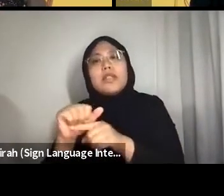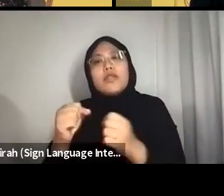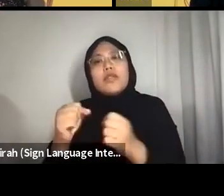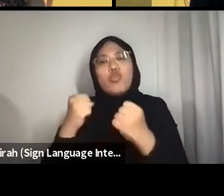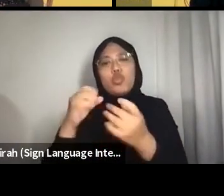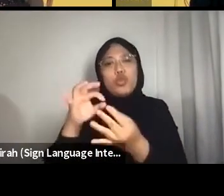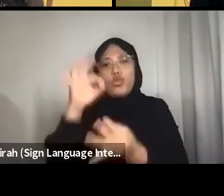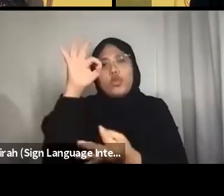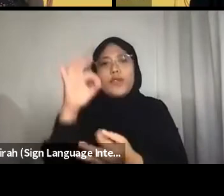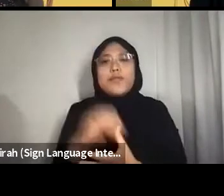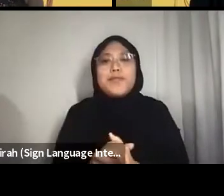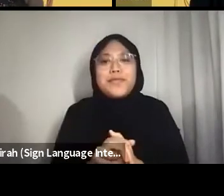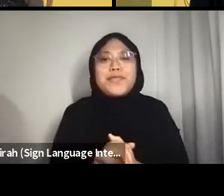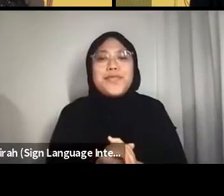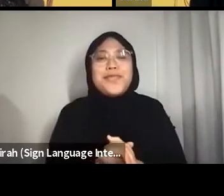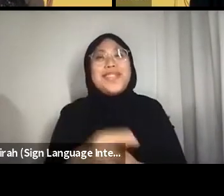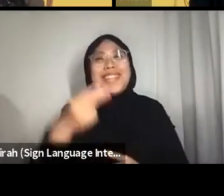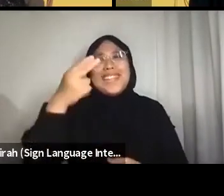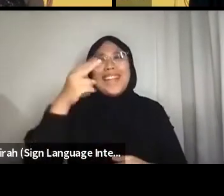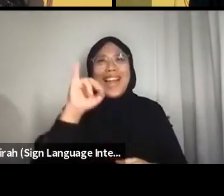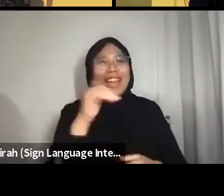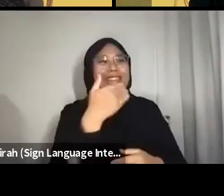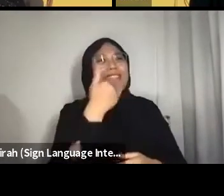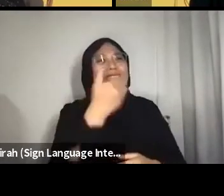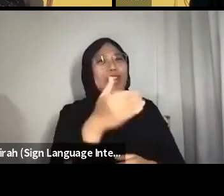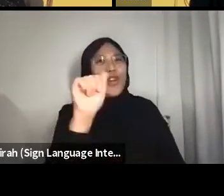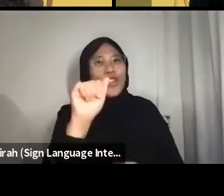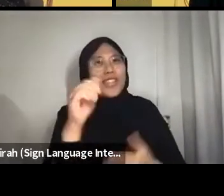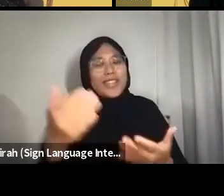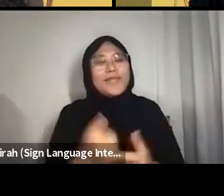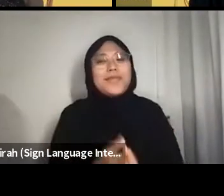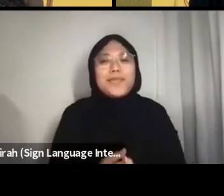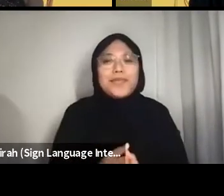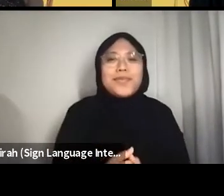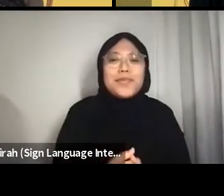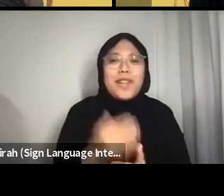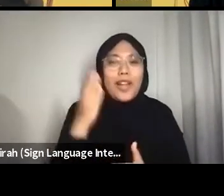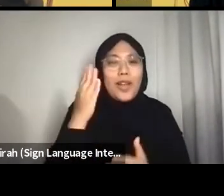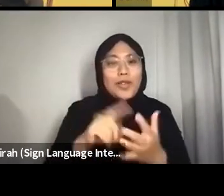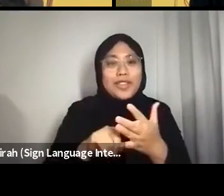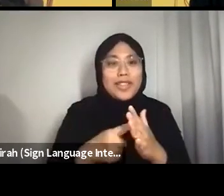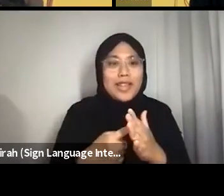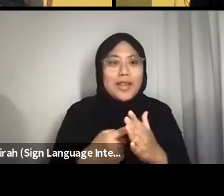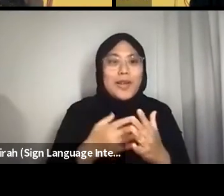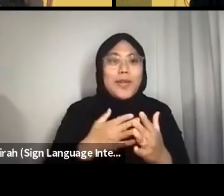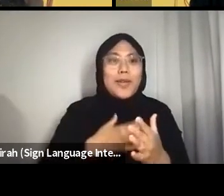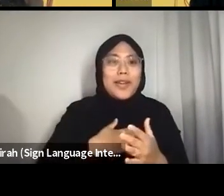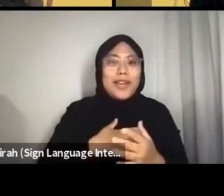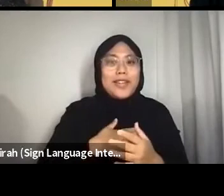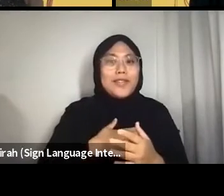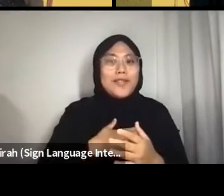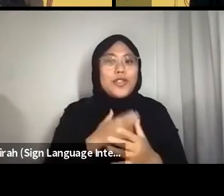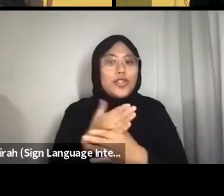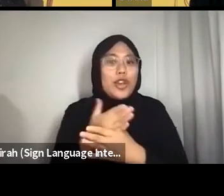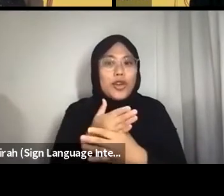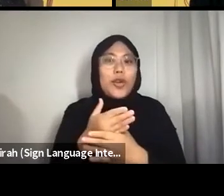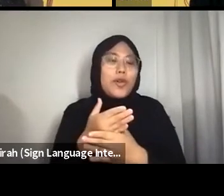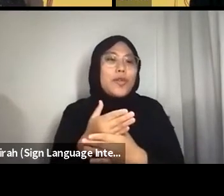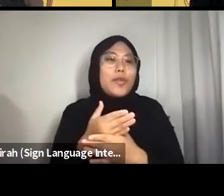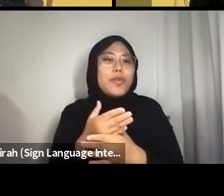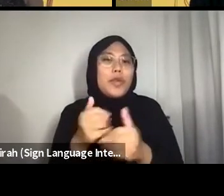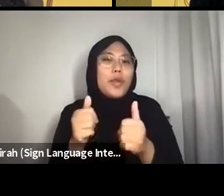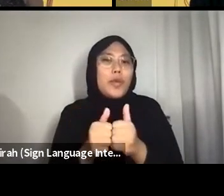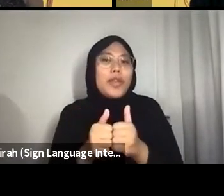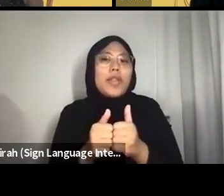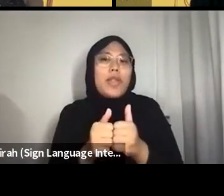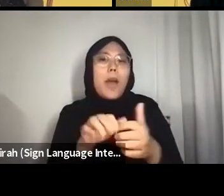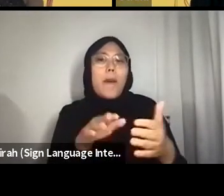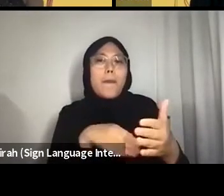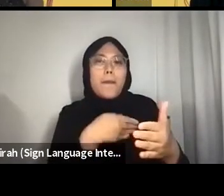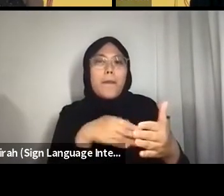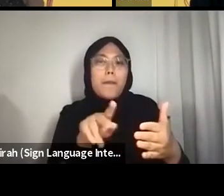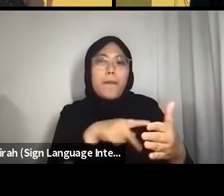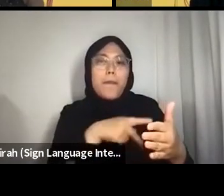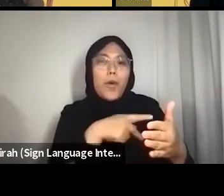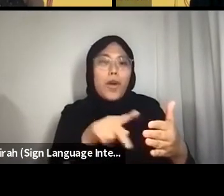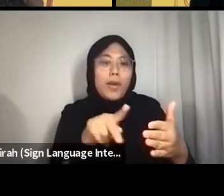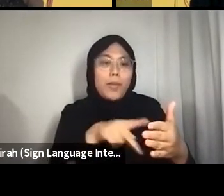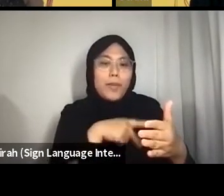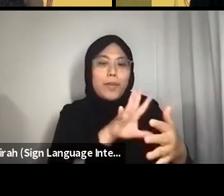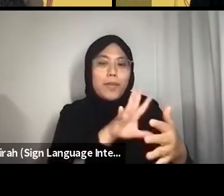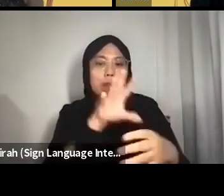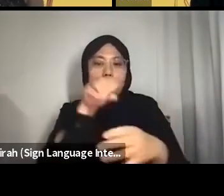Thank you Angelia. I’ll start my sharing with the poem that is part of the essay, “An Ocean”.